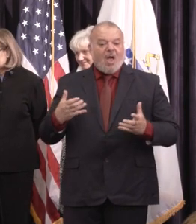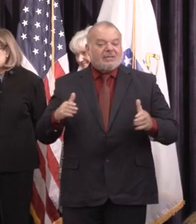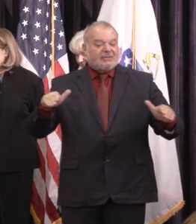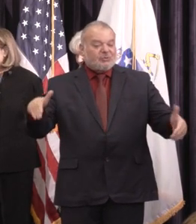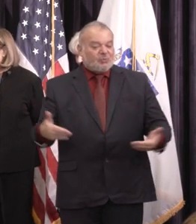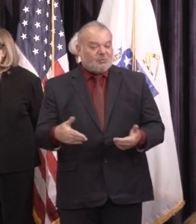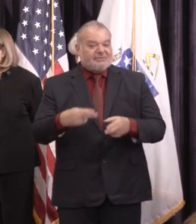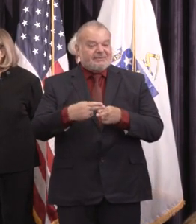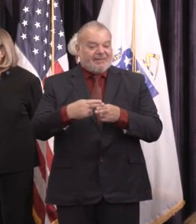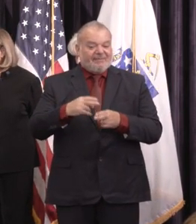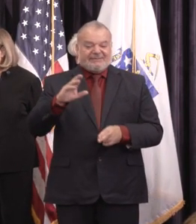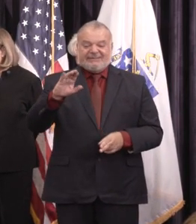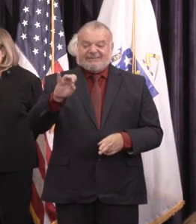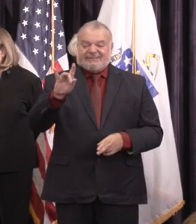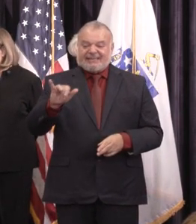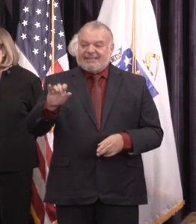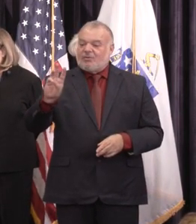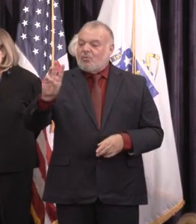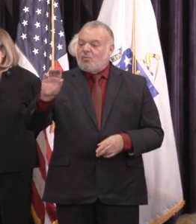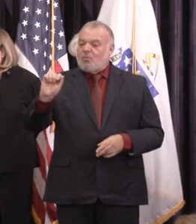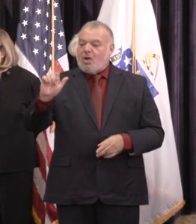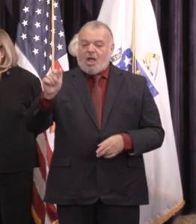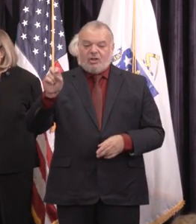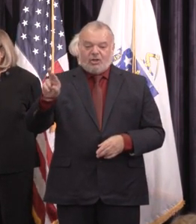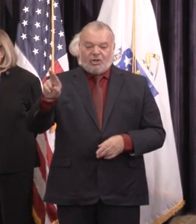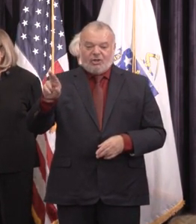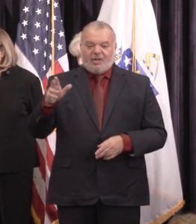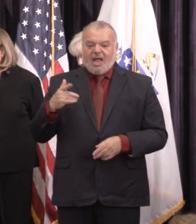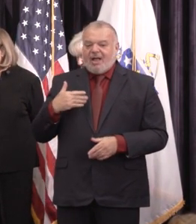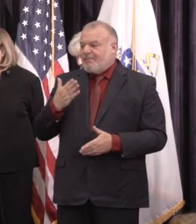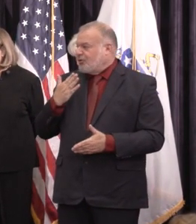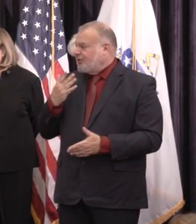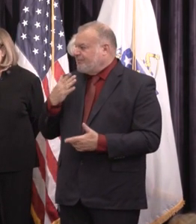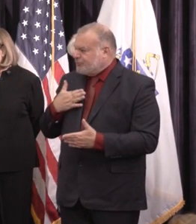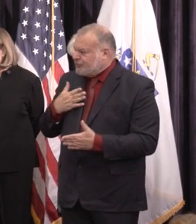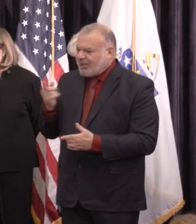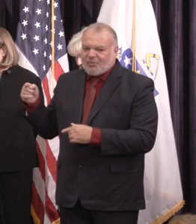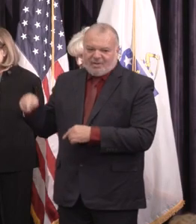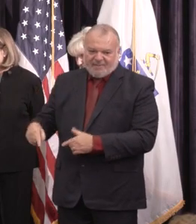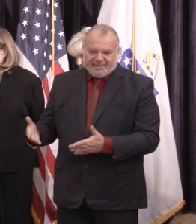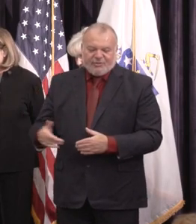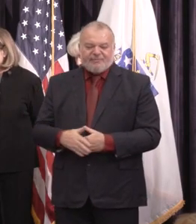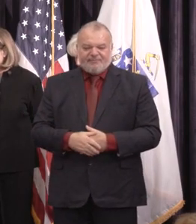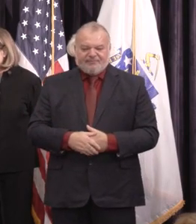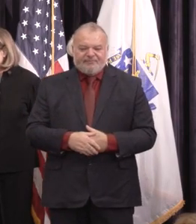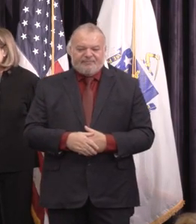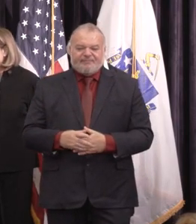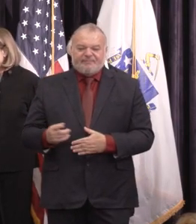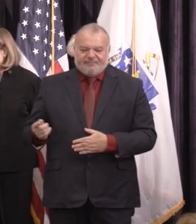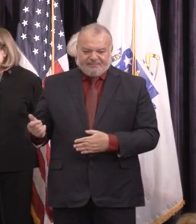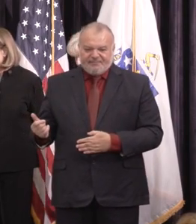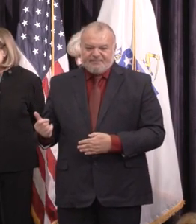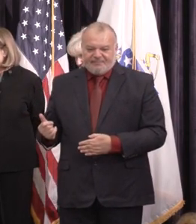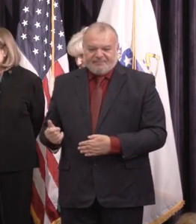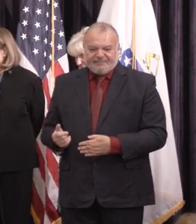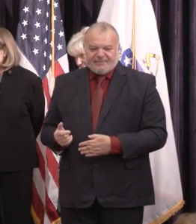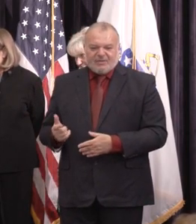and I appreciate you coming to help show what this is about and what this means.